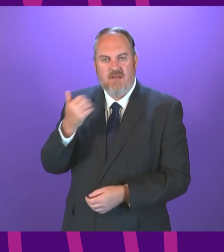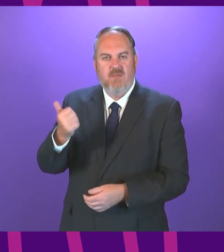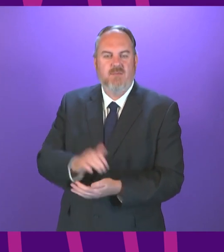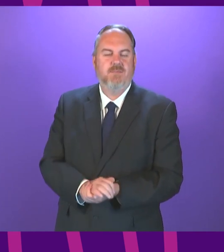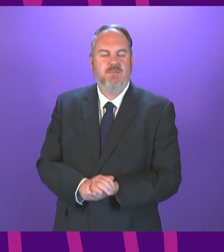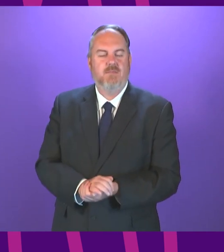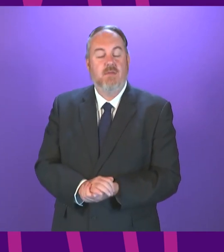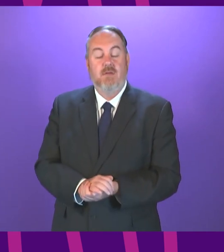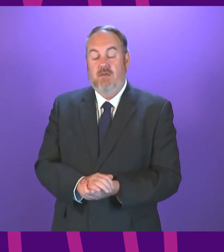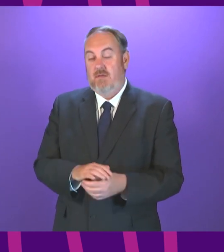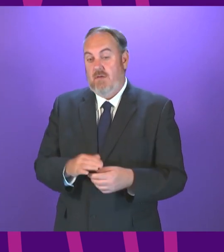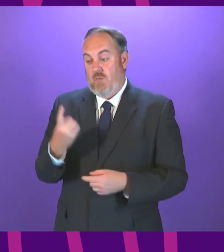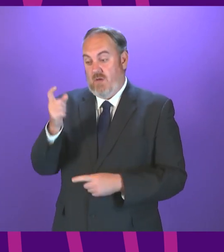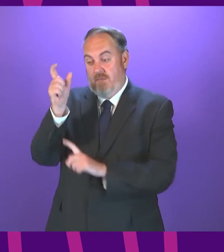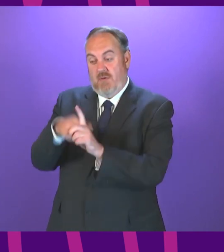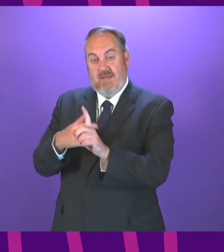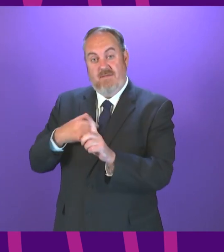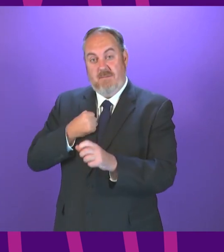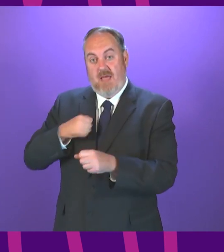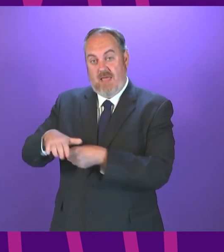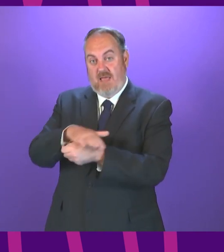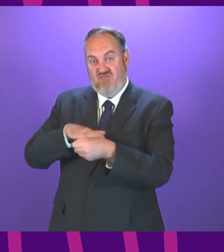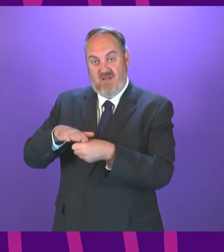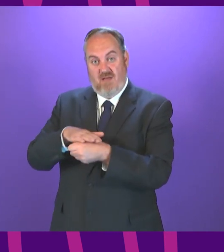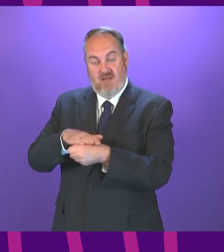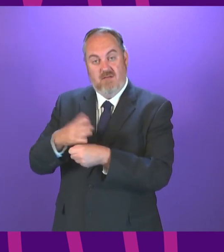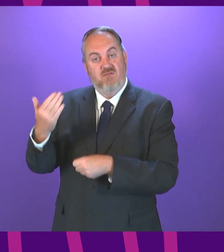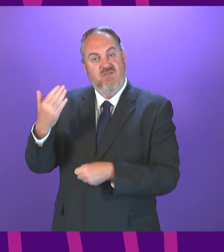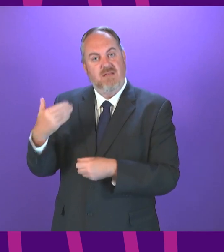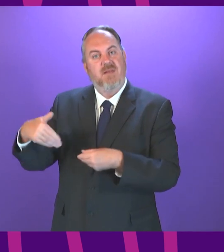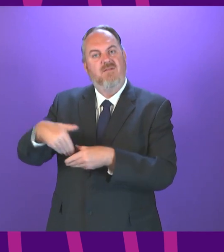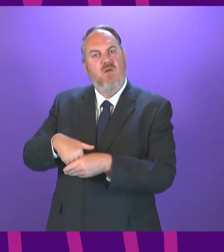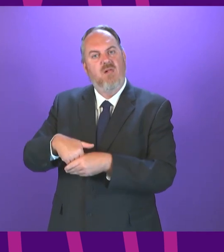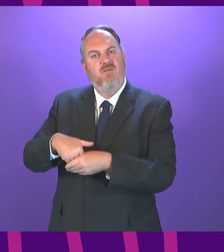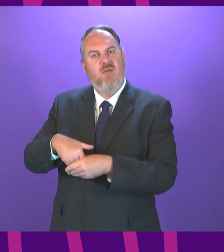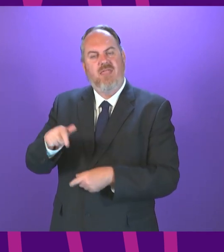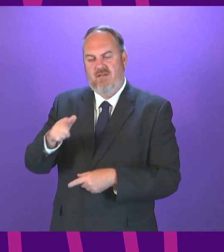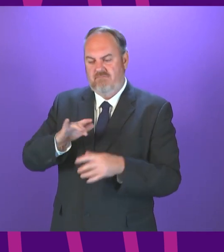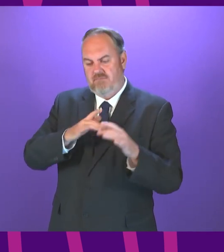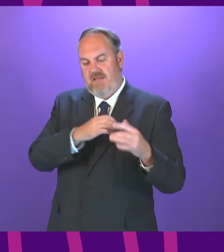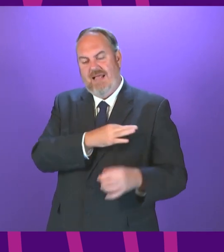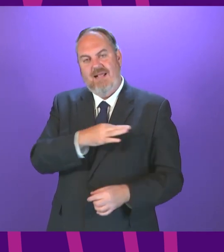One of my constituents recently participated in clinical trials for the Novavax vaccine.